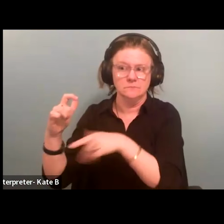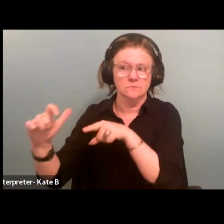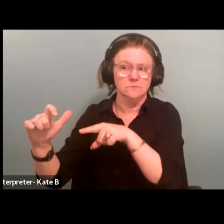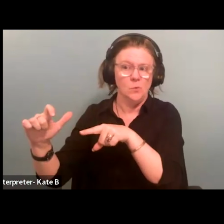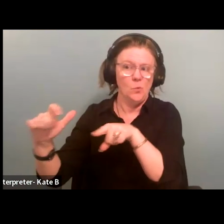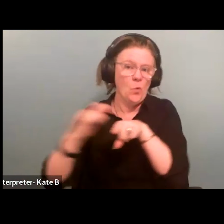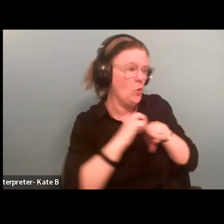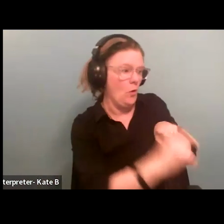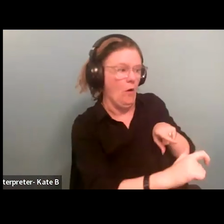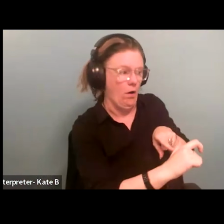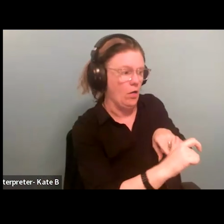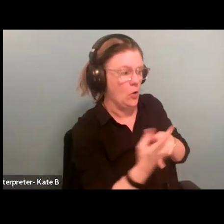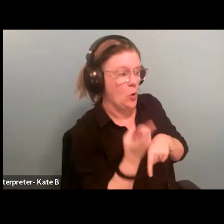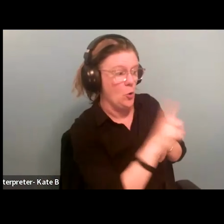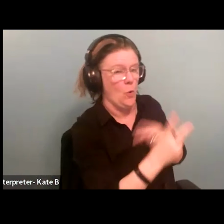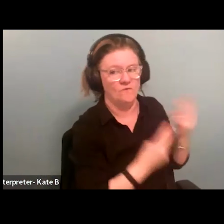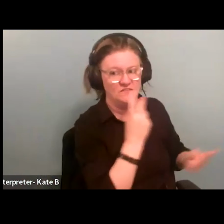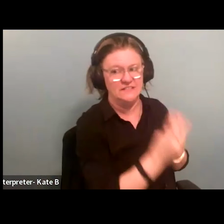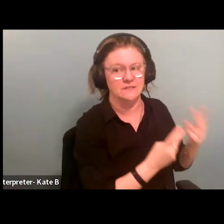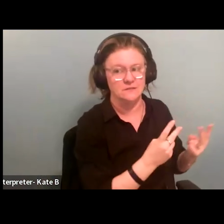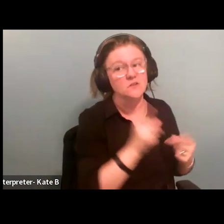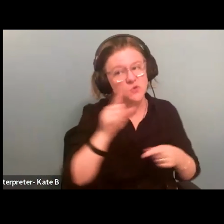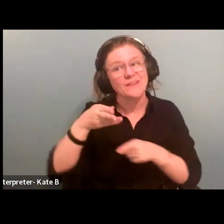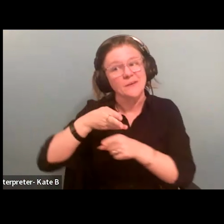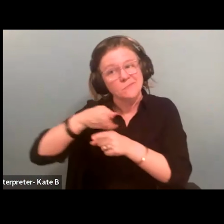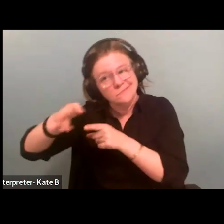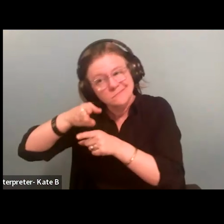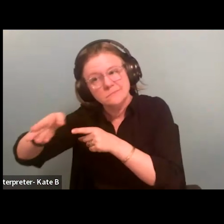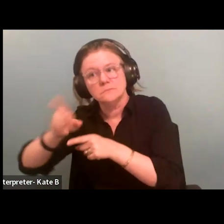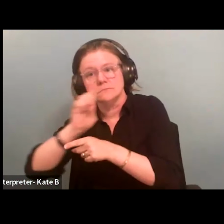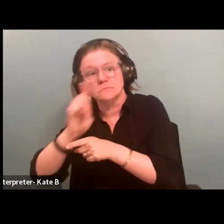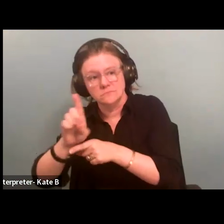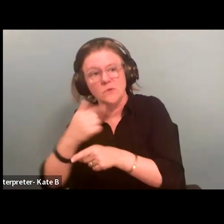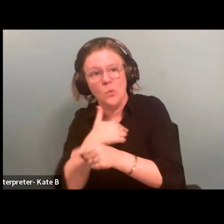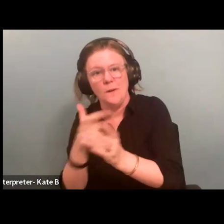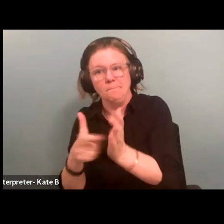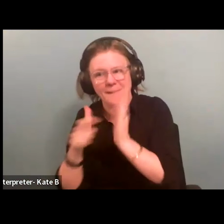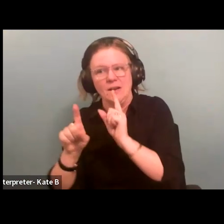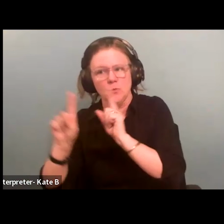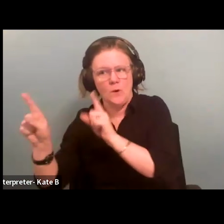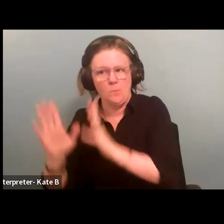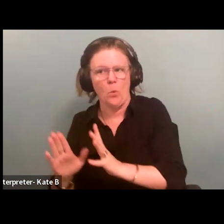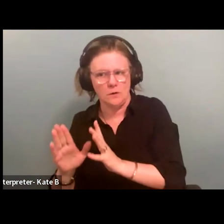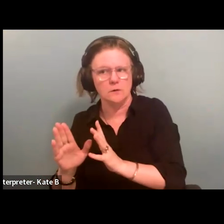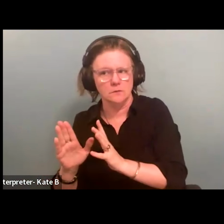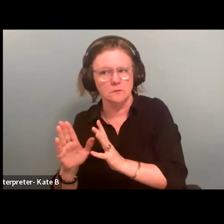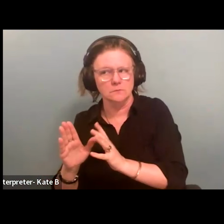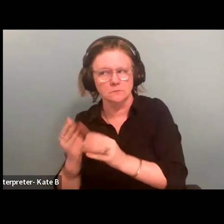So part of the professional realm is to make sure that reports are mandatorily made.